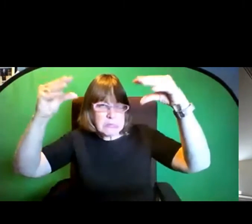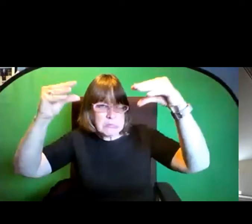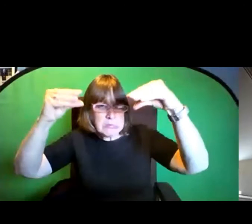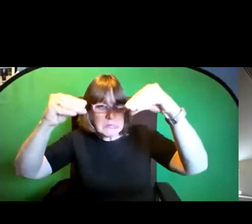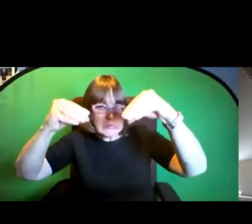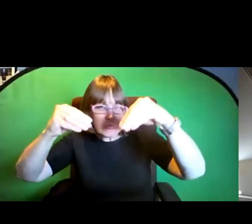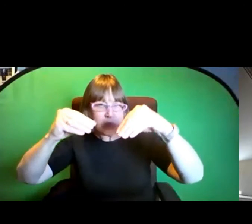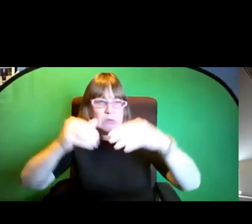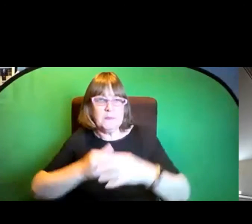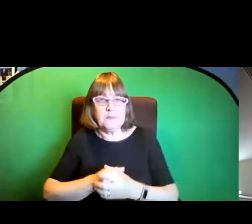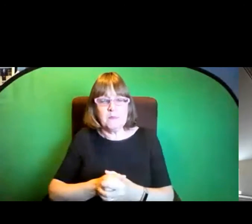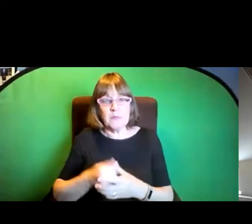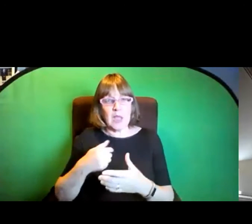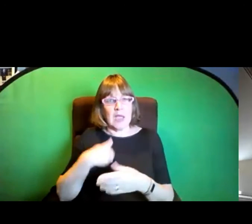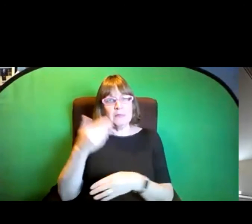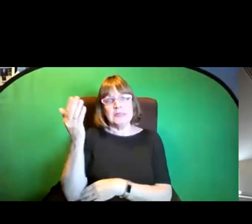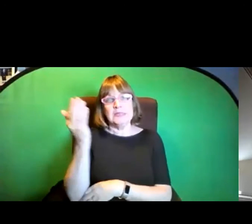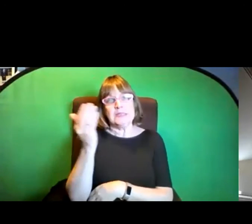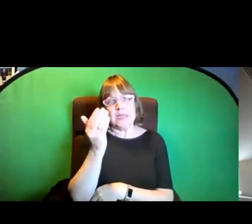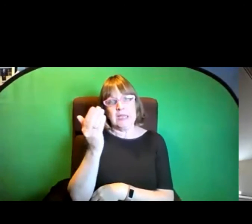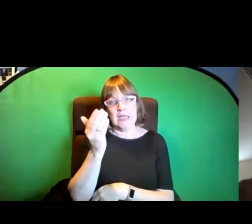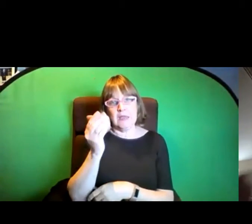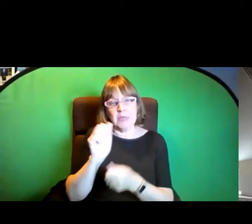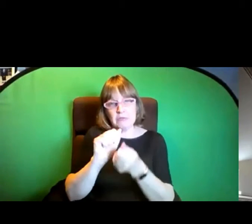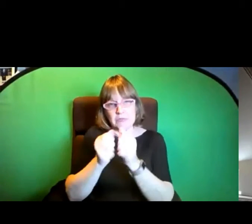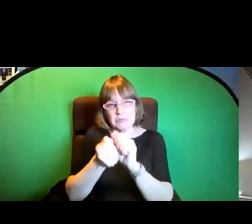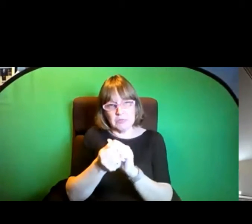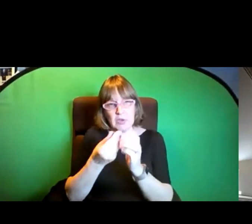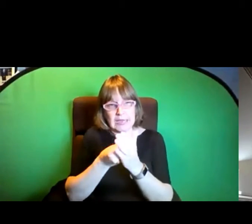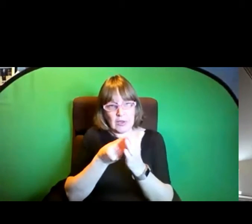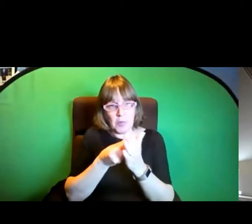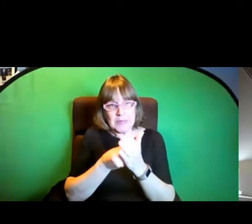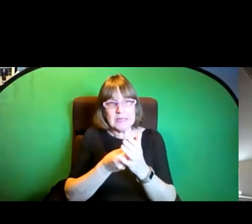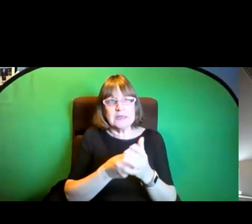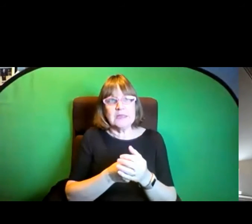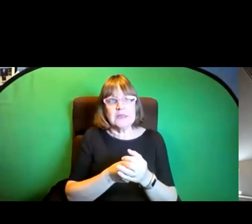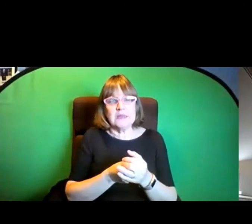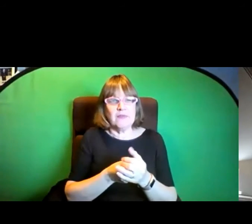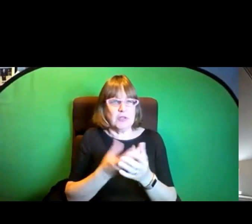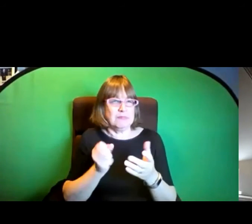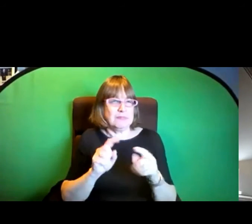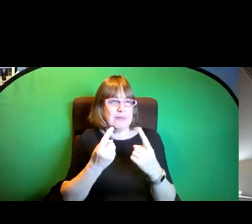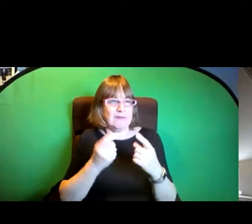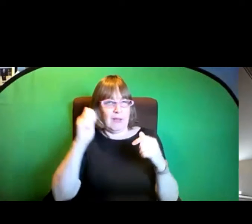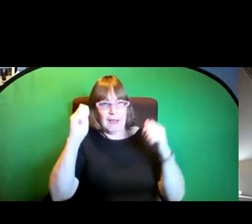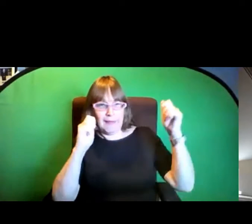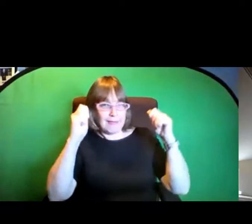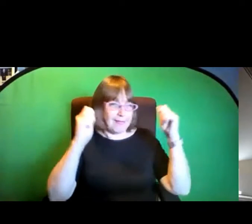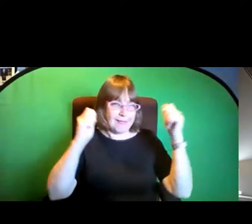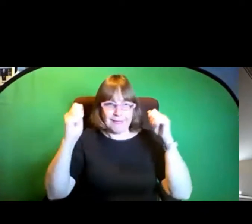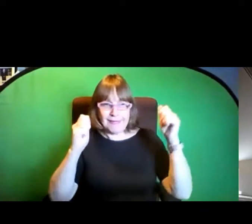so i'm speaking as Transition Economics, I have various hats at different points. We are